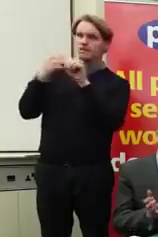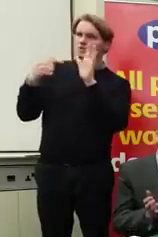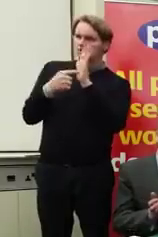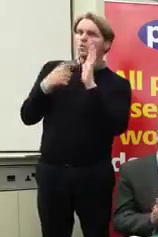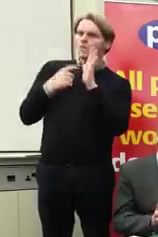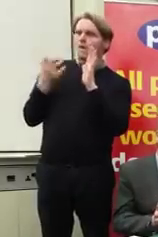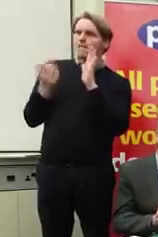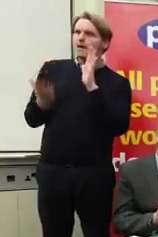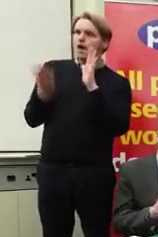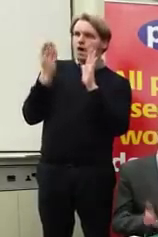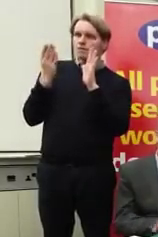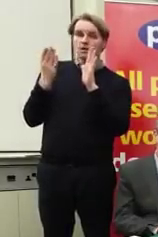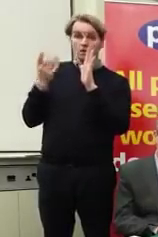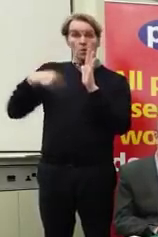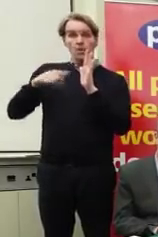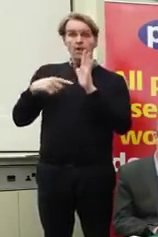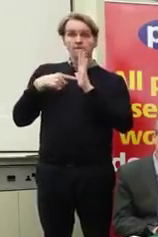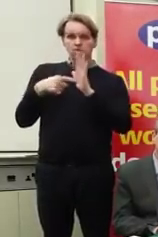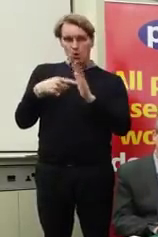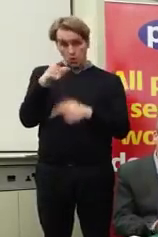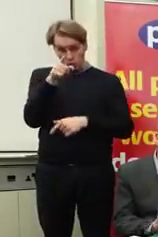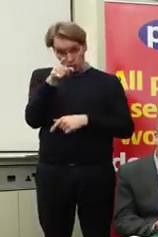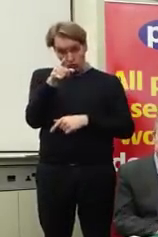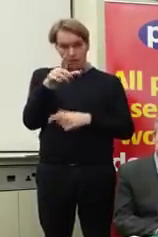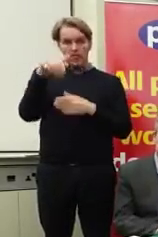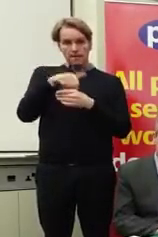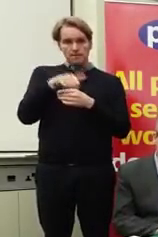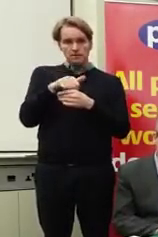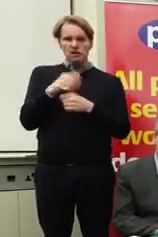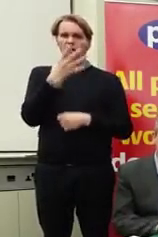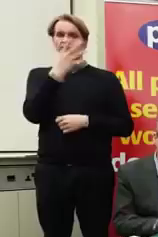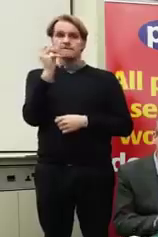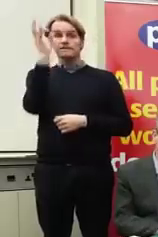members, gave us the biggest mandate we'd ever had nearly 50 % voted - 99%